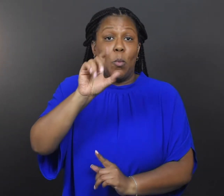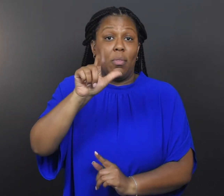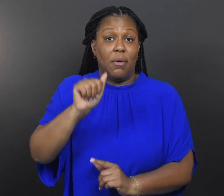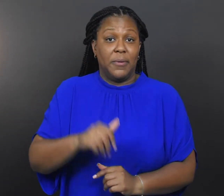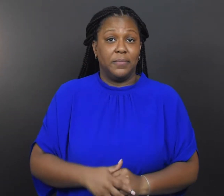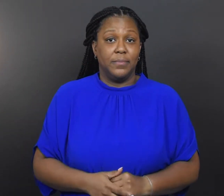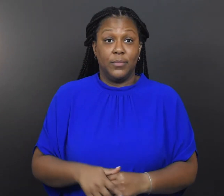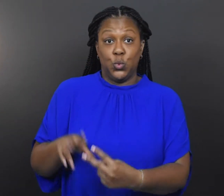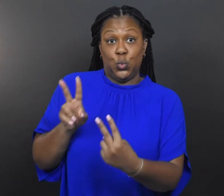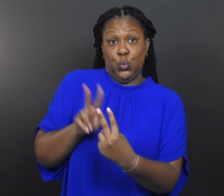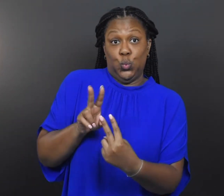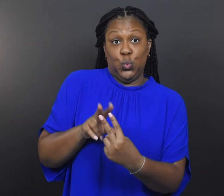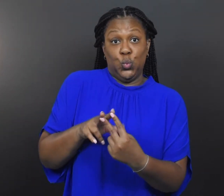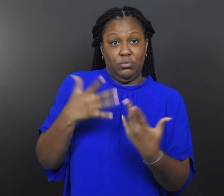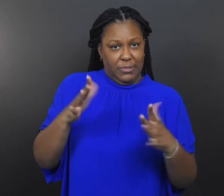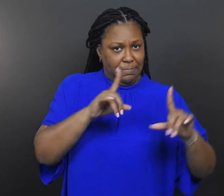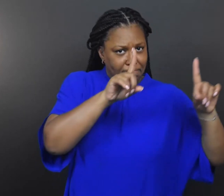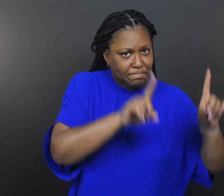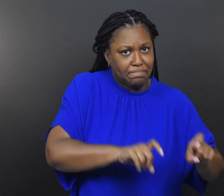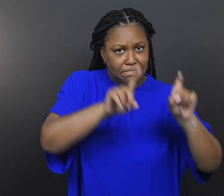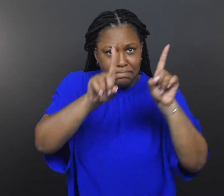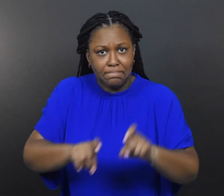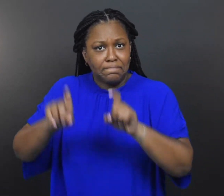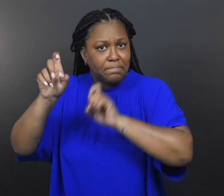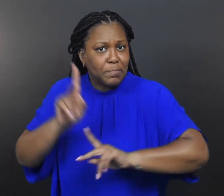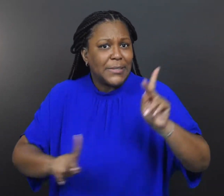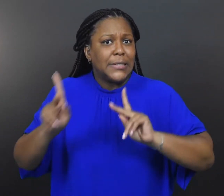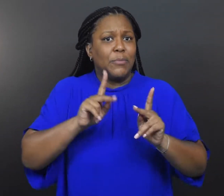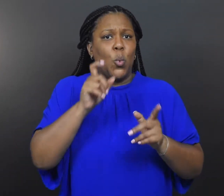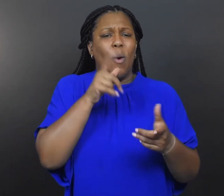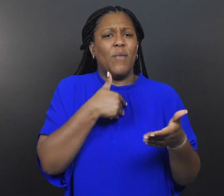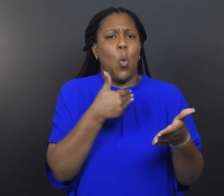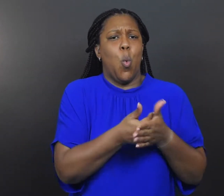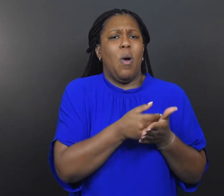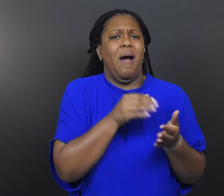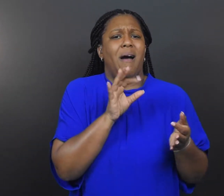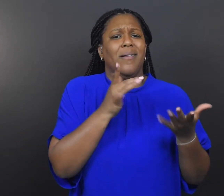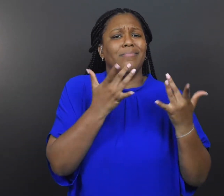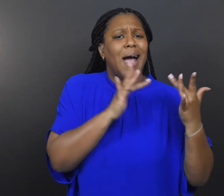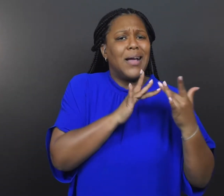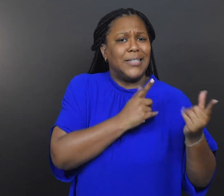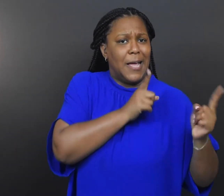The two went to test people who had close contact with one of the US’s first-known